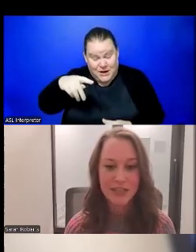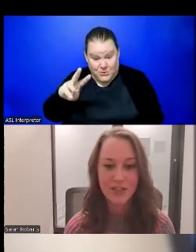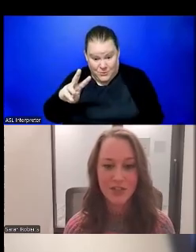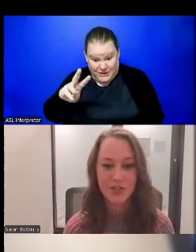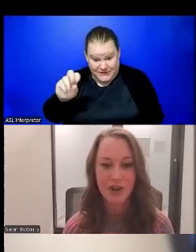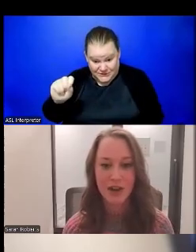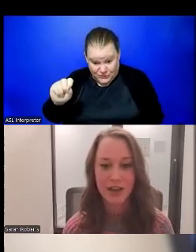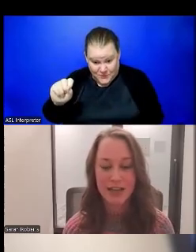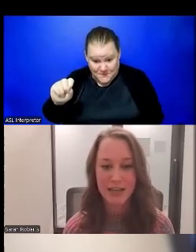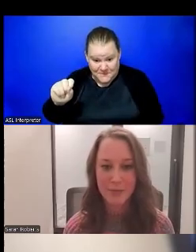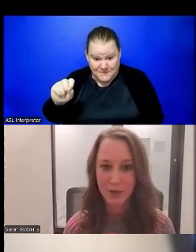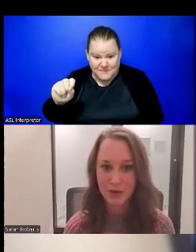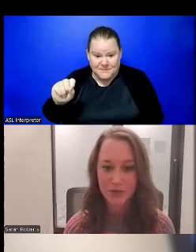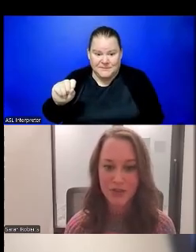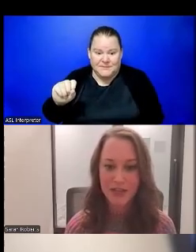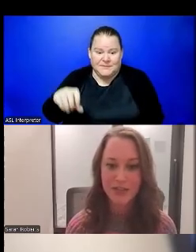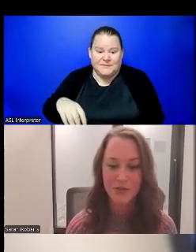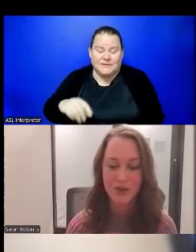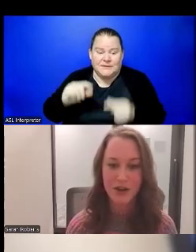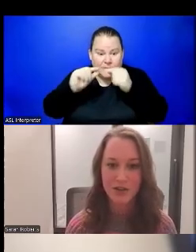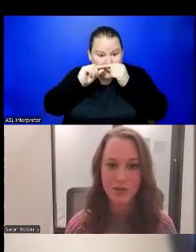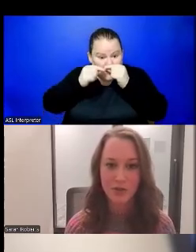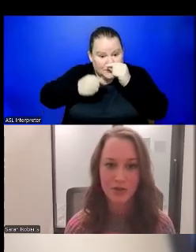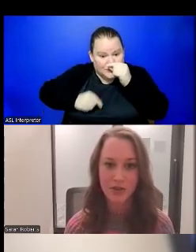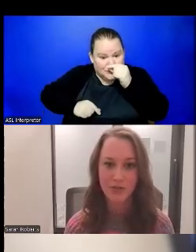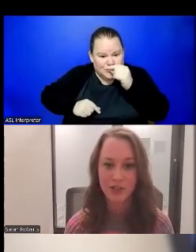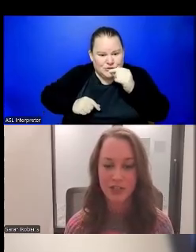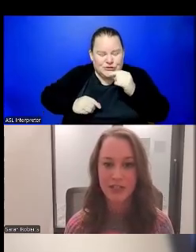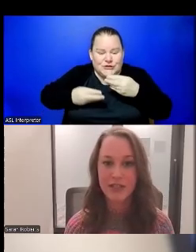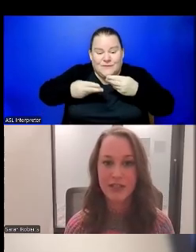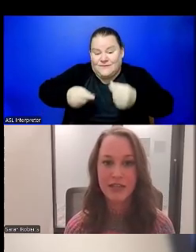feedings do not inhibit oral feedings or cause oral aversion.